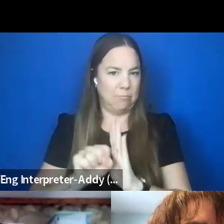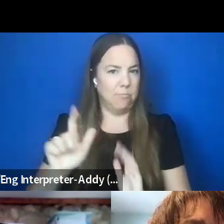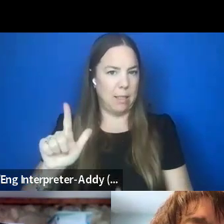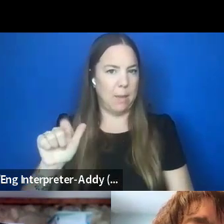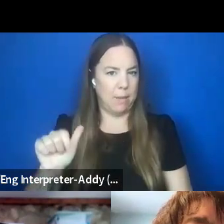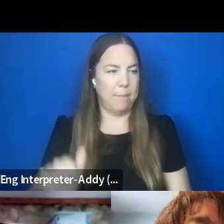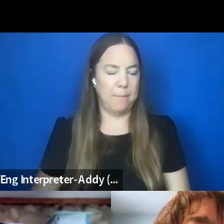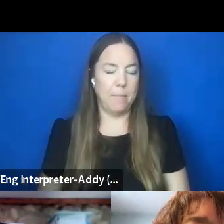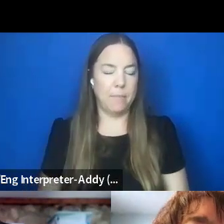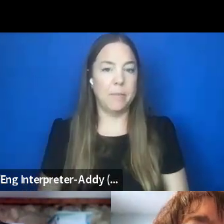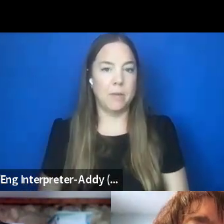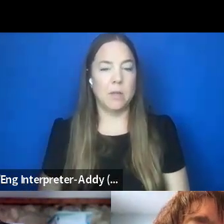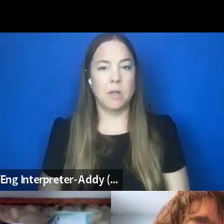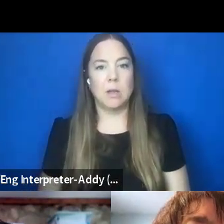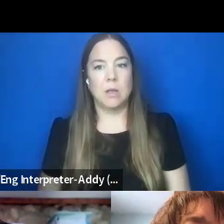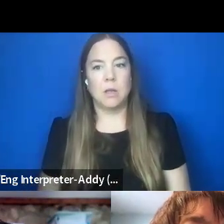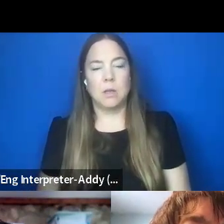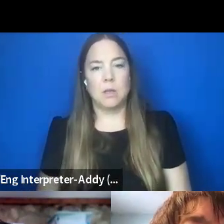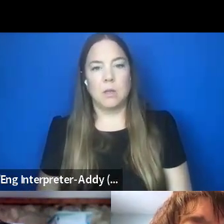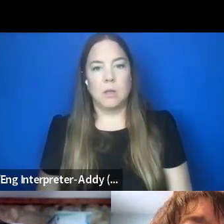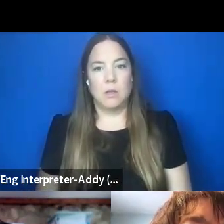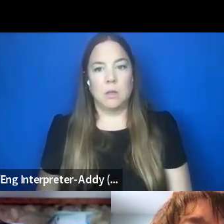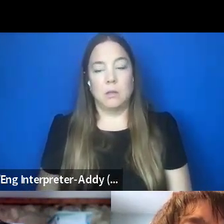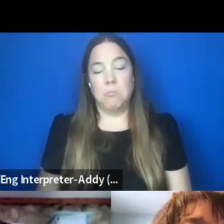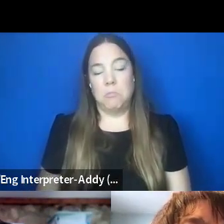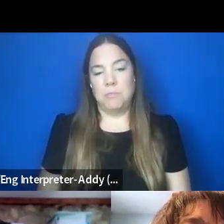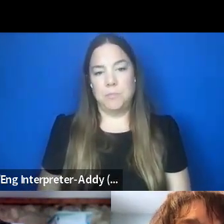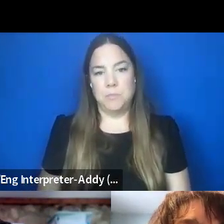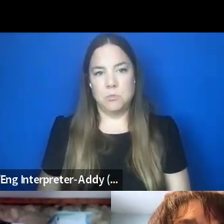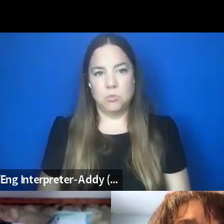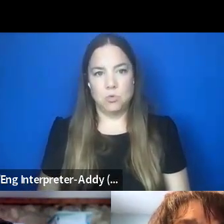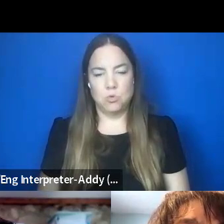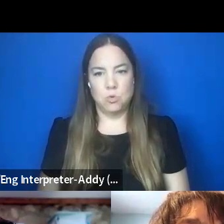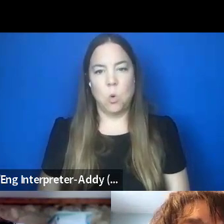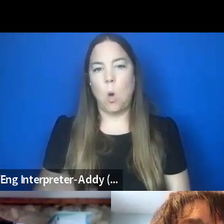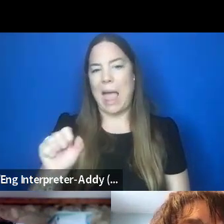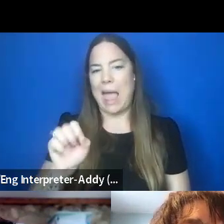Adeleigh Belyeu: they Adeleigh Belyeu: it will be Adeleigh Belyeu: Sb. 91. It was